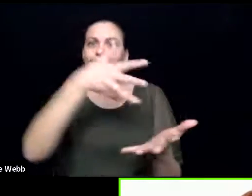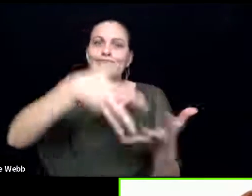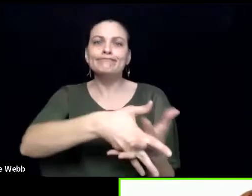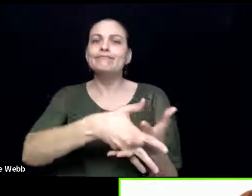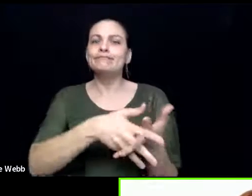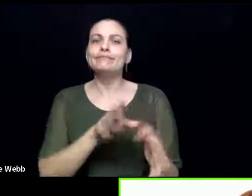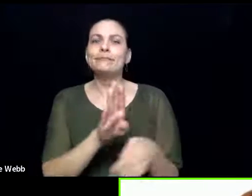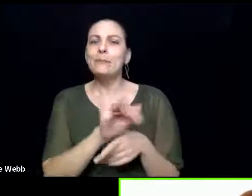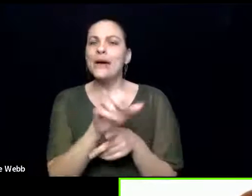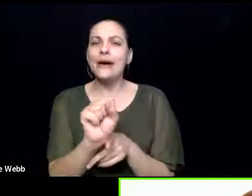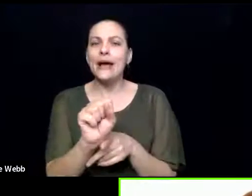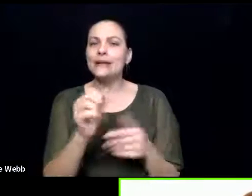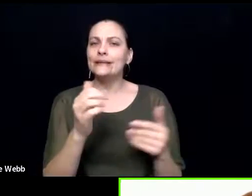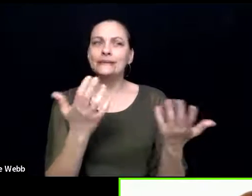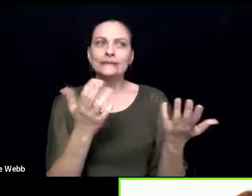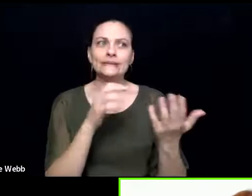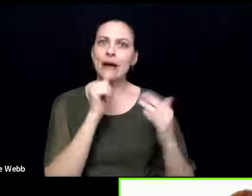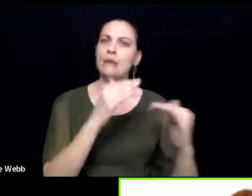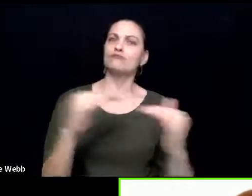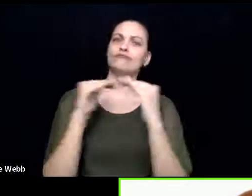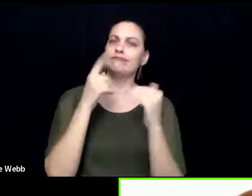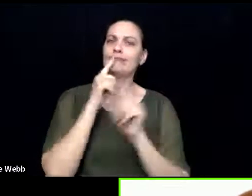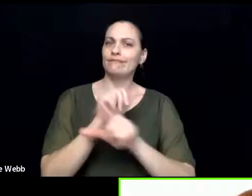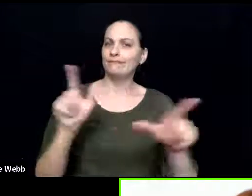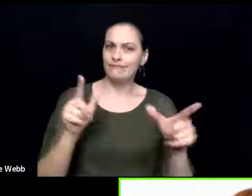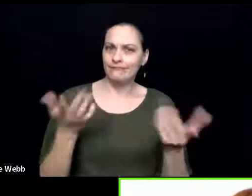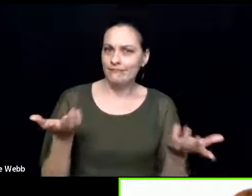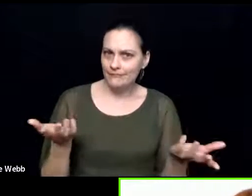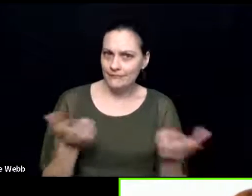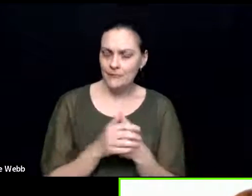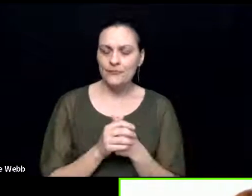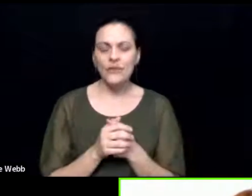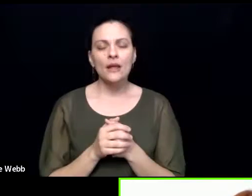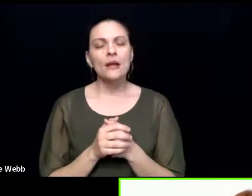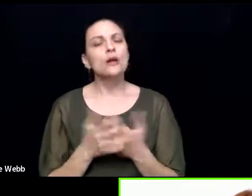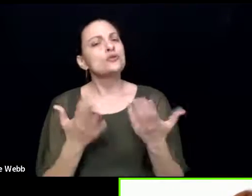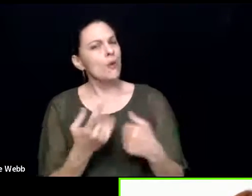One of the things you also talk about, and I think is a part of this, is internalized oppression.